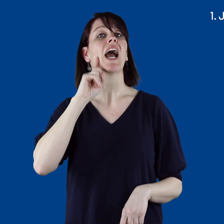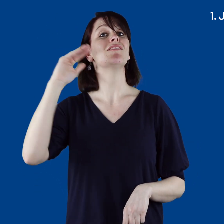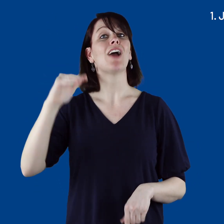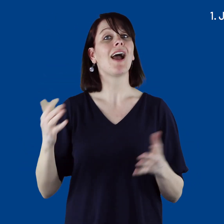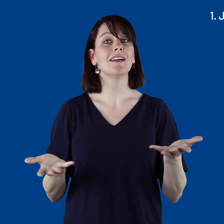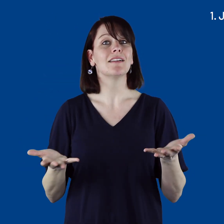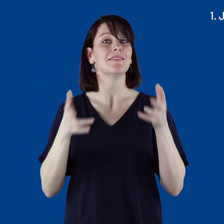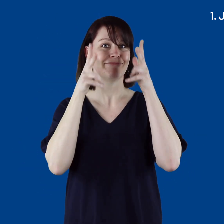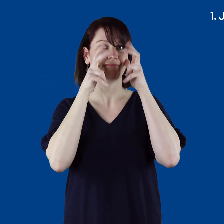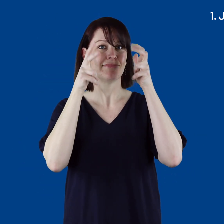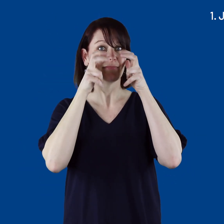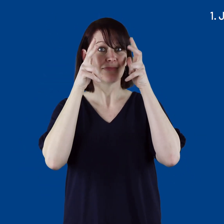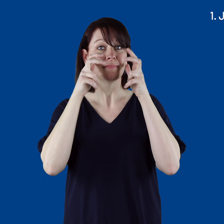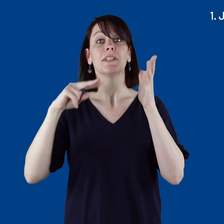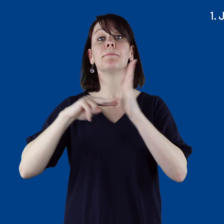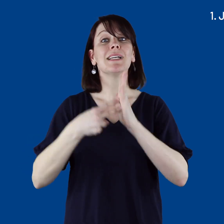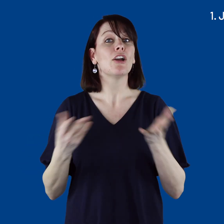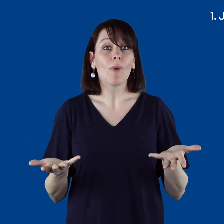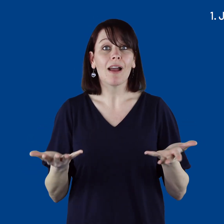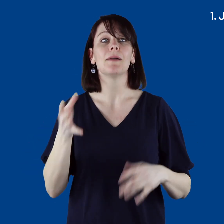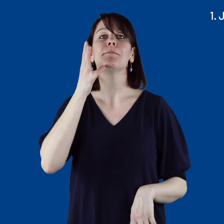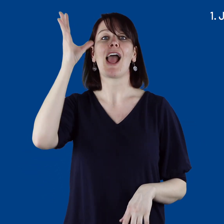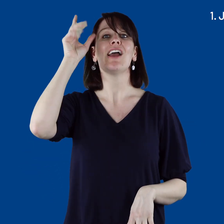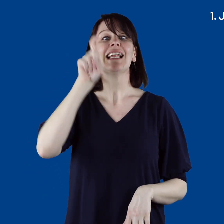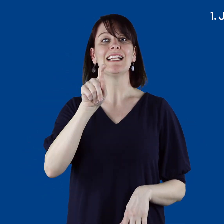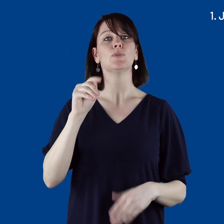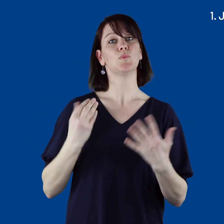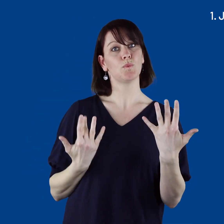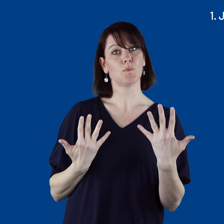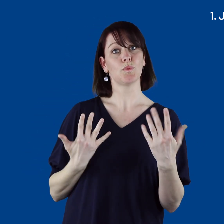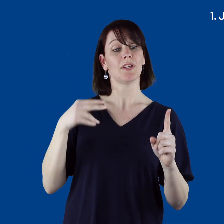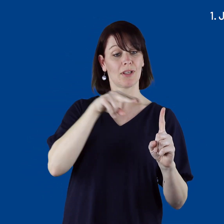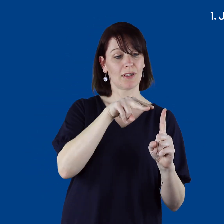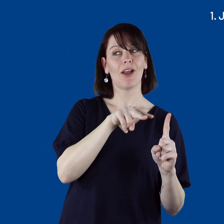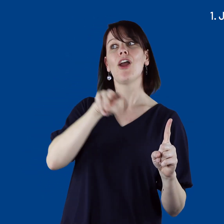information visually. That means the parent would need to draw the child's attention to the object